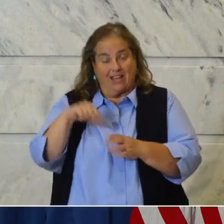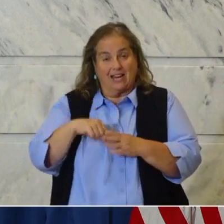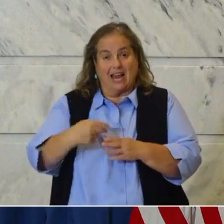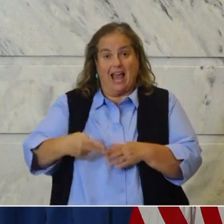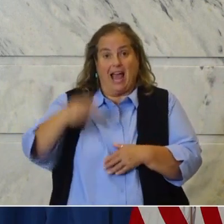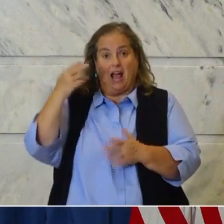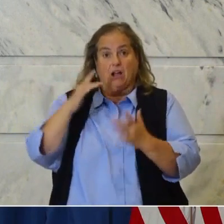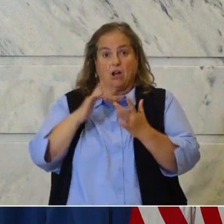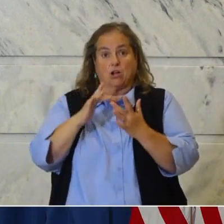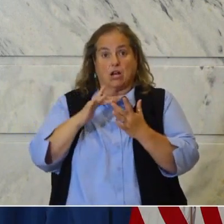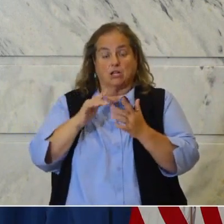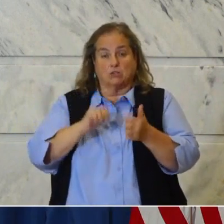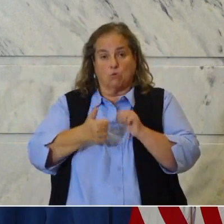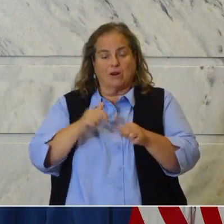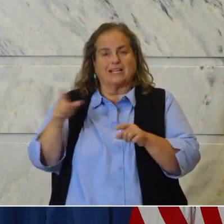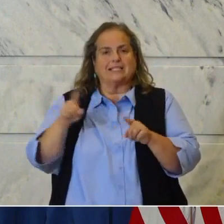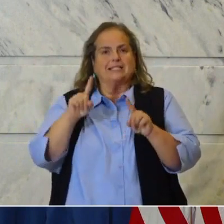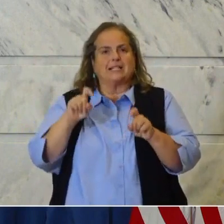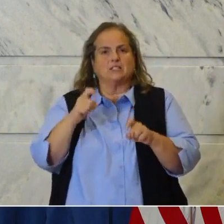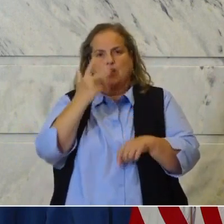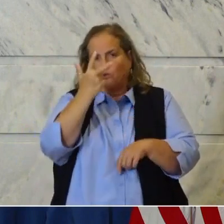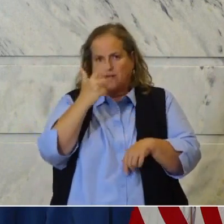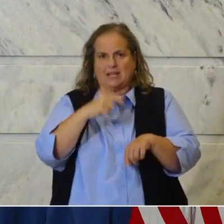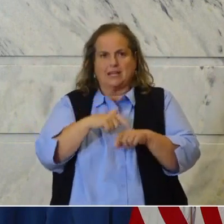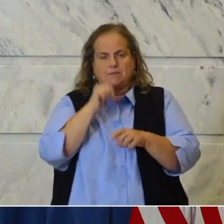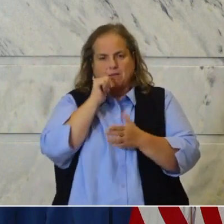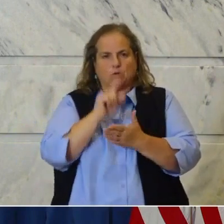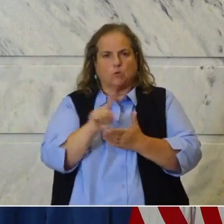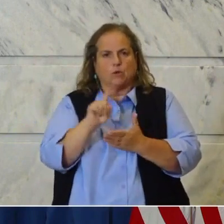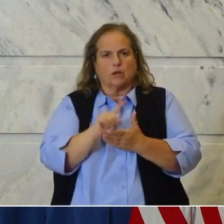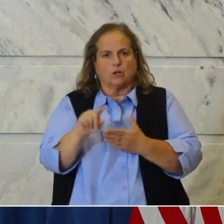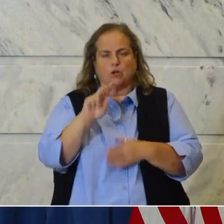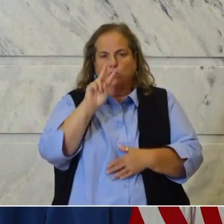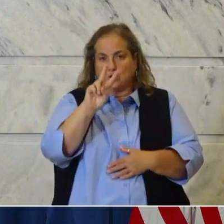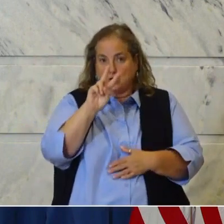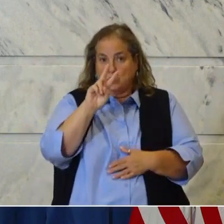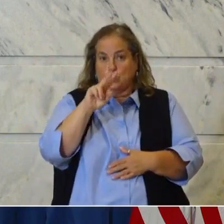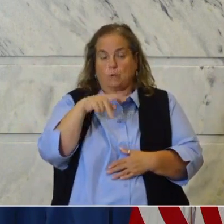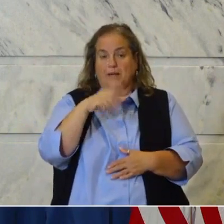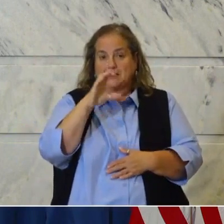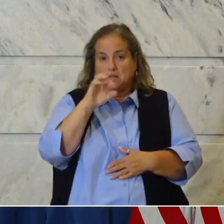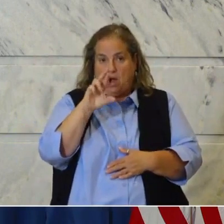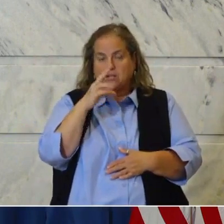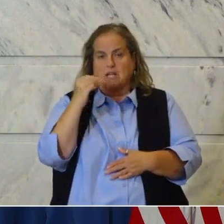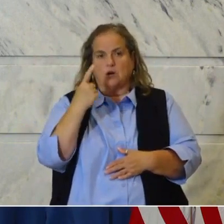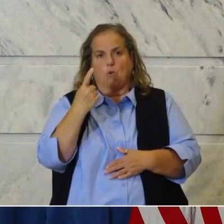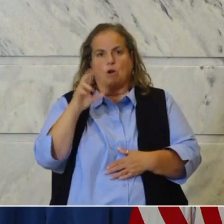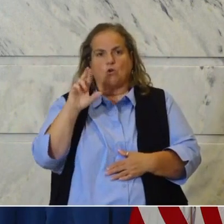three times every week. Two pc, ours and one rapid test so it every program